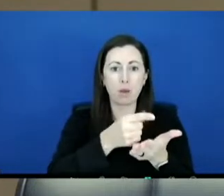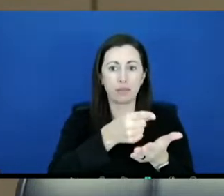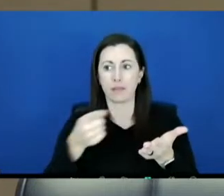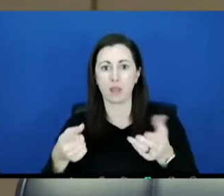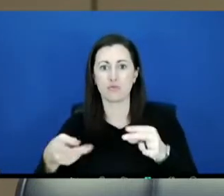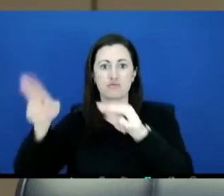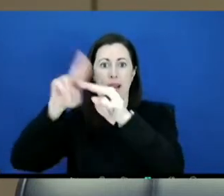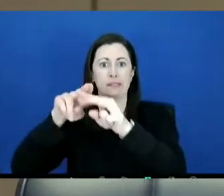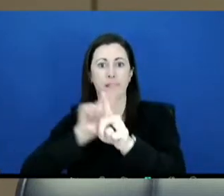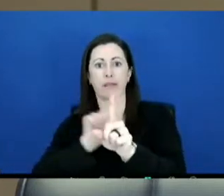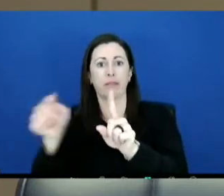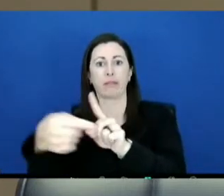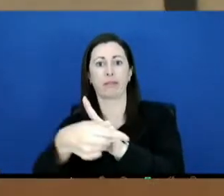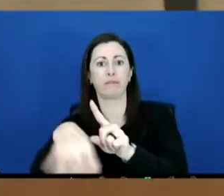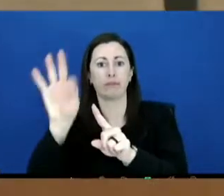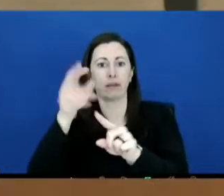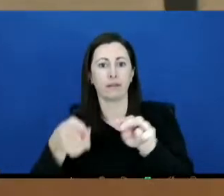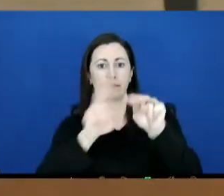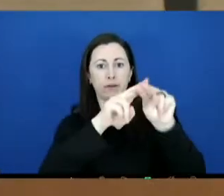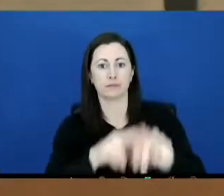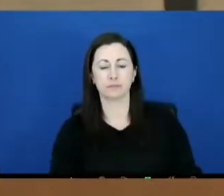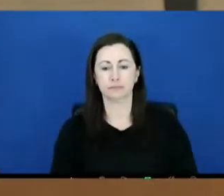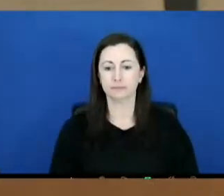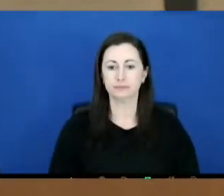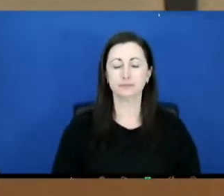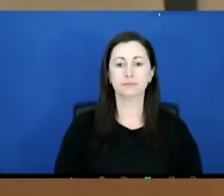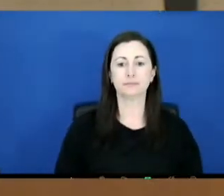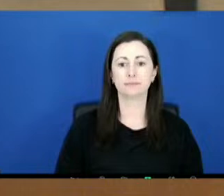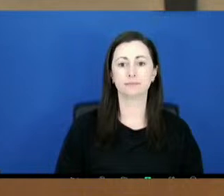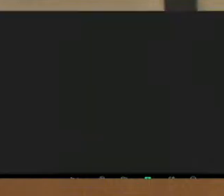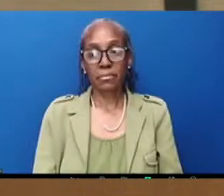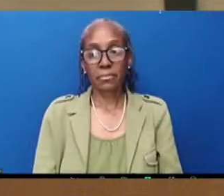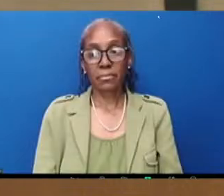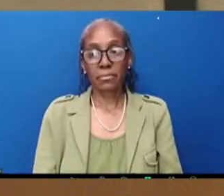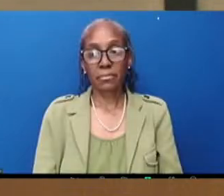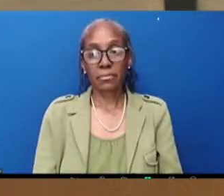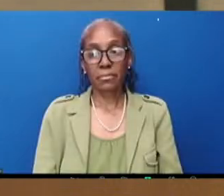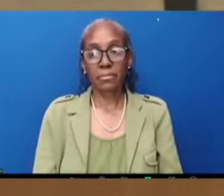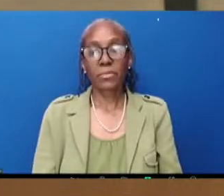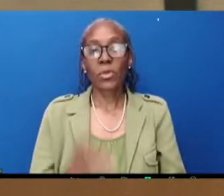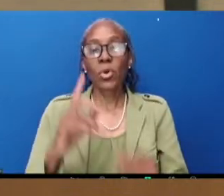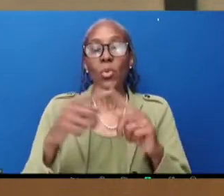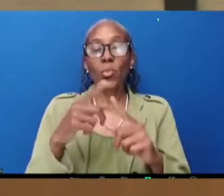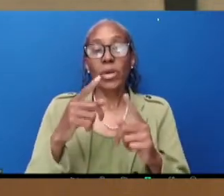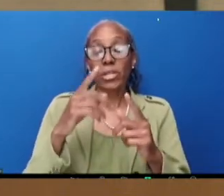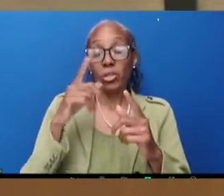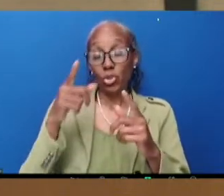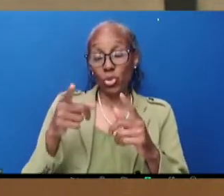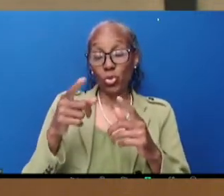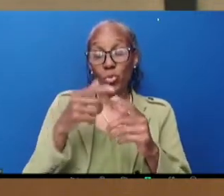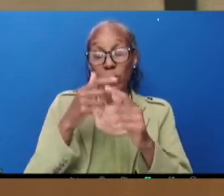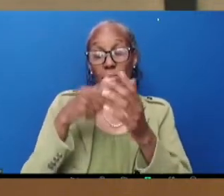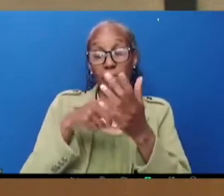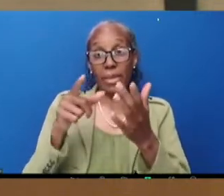CERTAIN AMOUNT AND THEY RAISE IT BASED ON SOME OTHER LOOPHOLE.